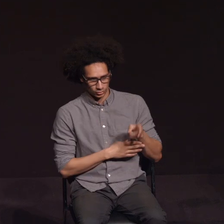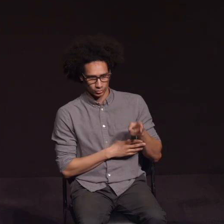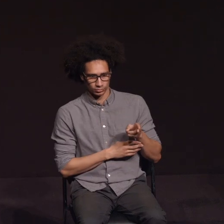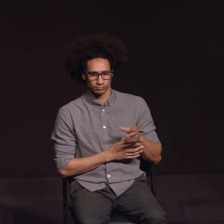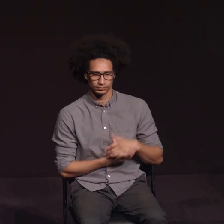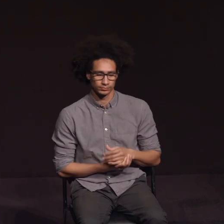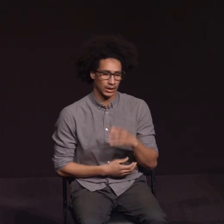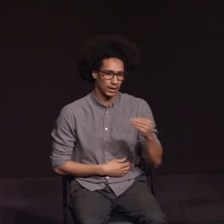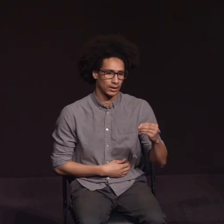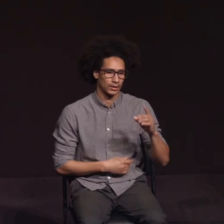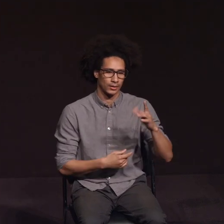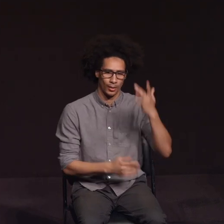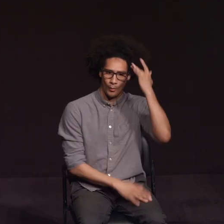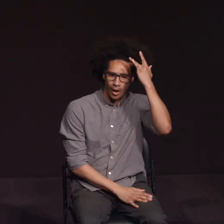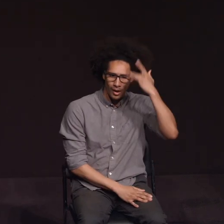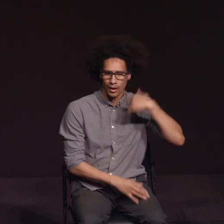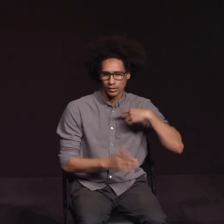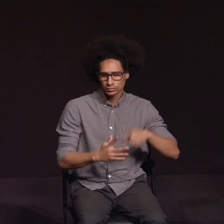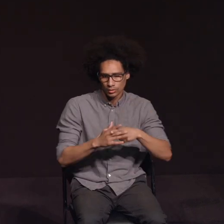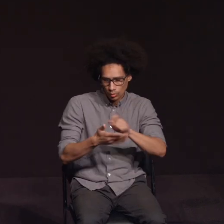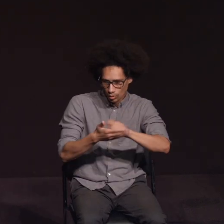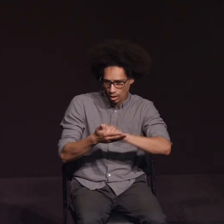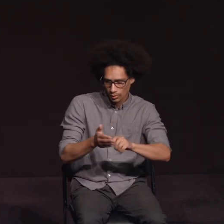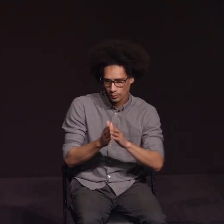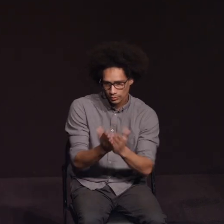about why I started writing children's books, and